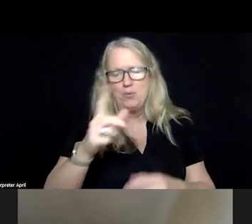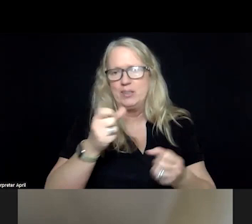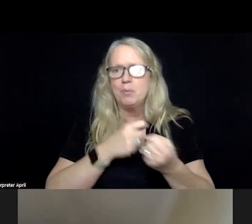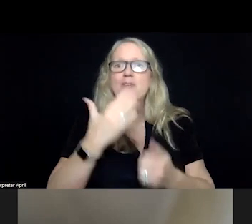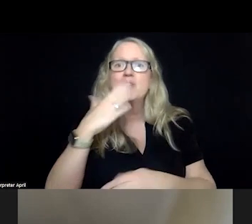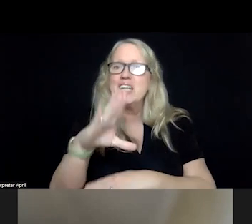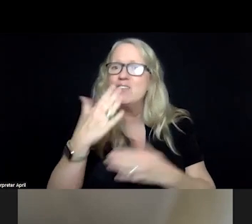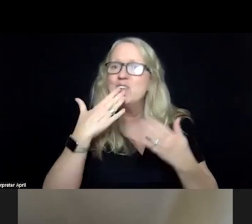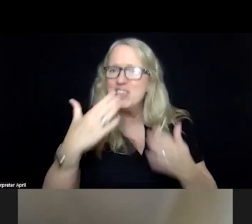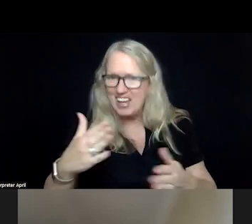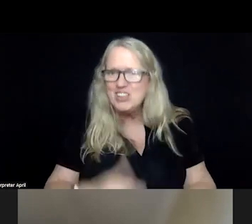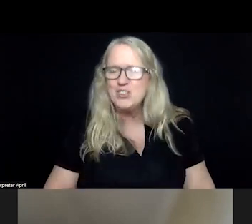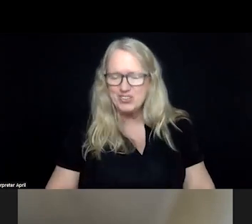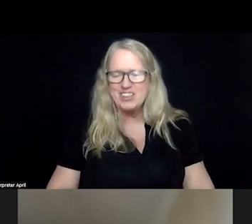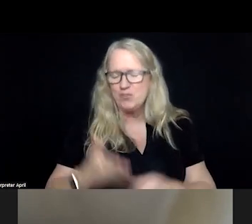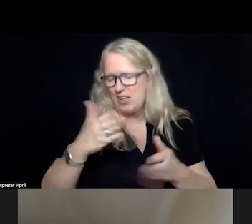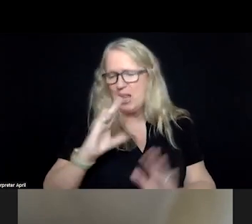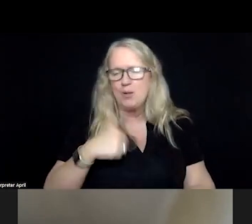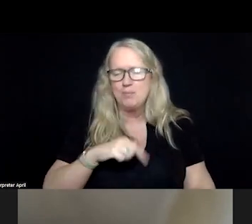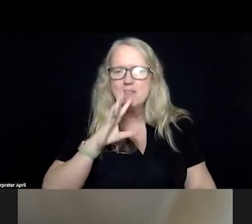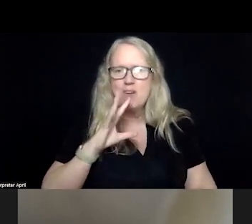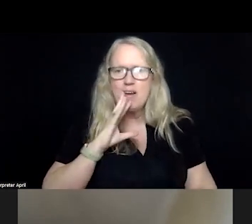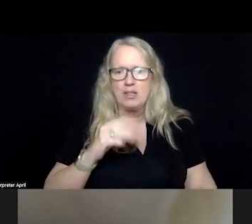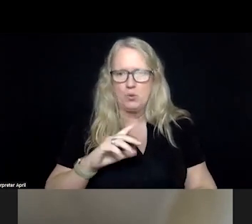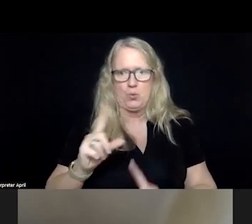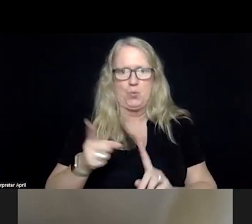THANK YOU FOR LETTING ME TALK. WHEN MCNABB APPROACHED THE CHILDREN'S